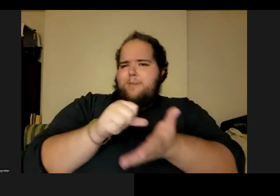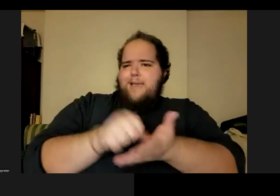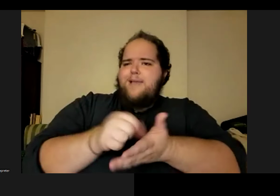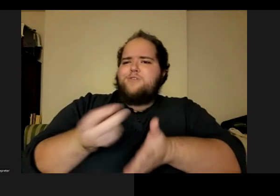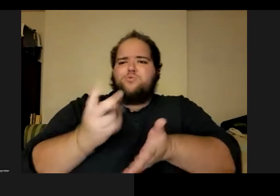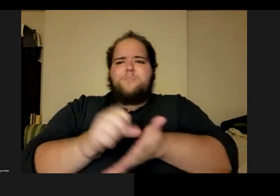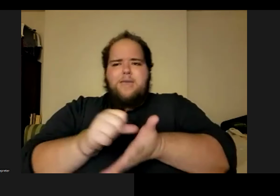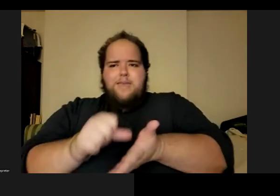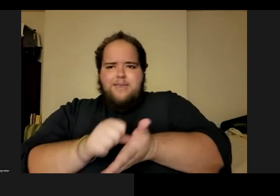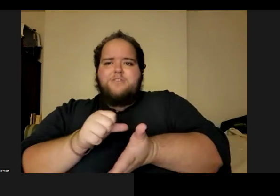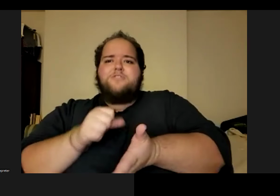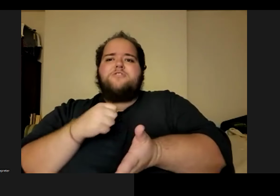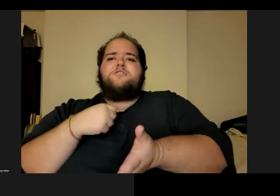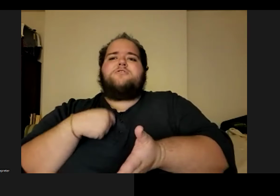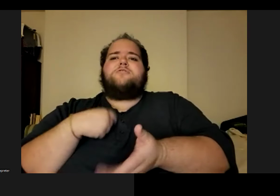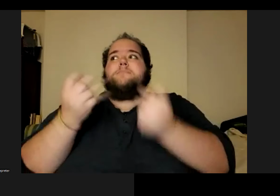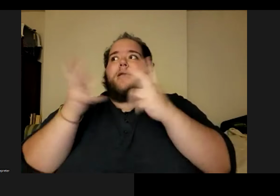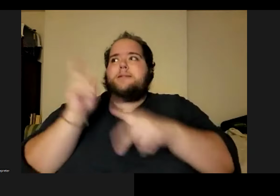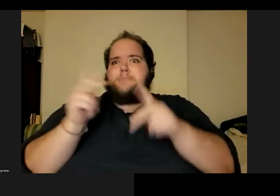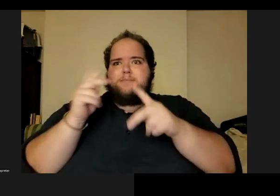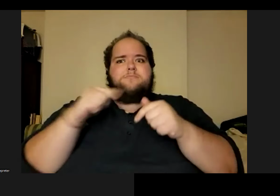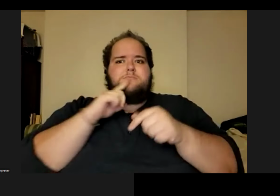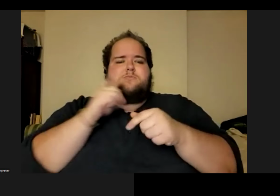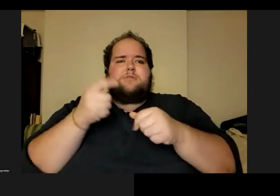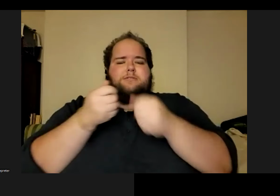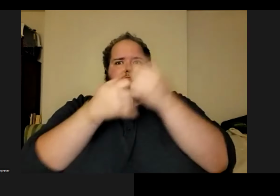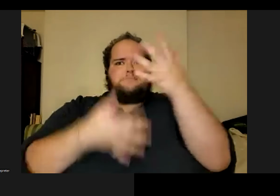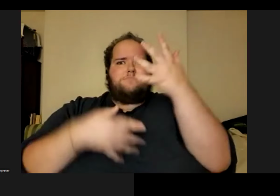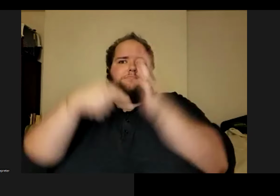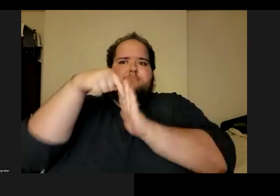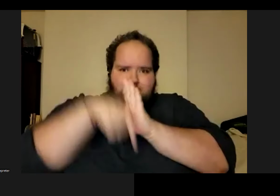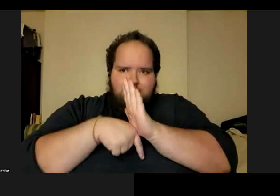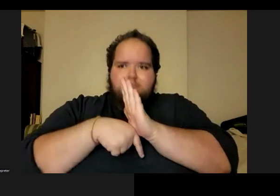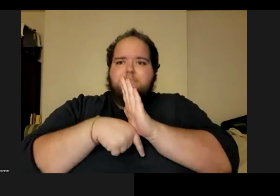A lot of people show a lot a lot of people As you kind of get on in your career,